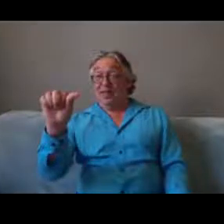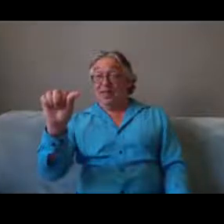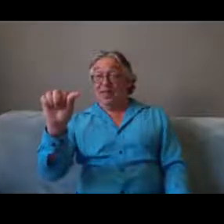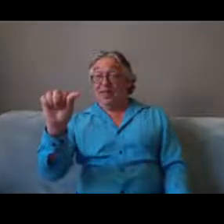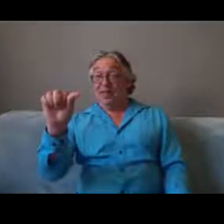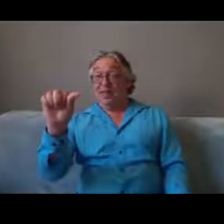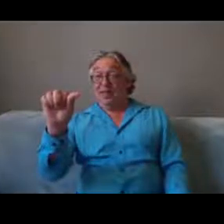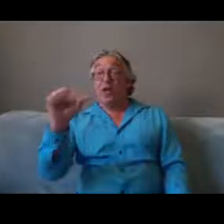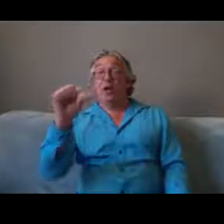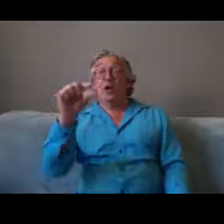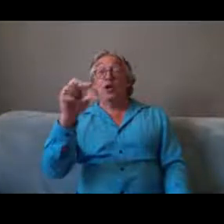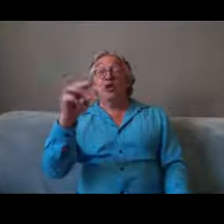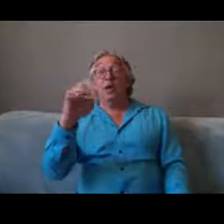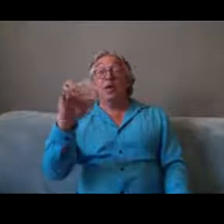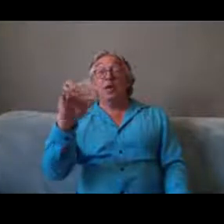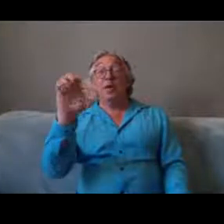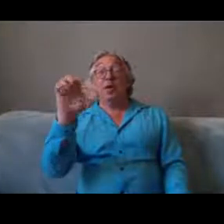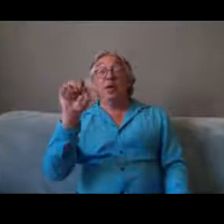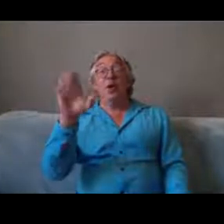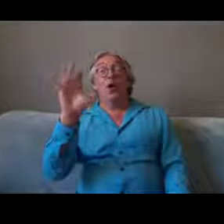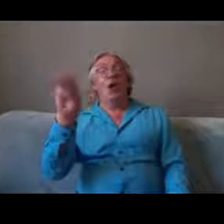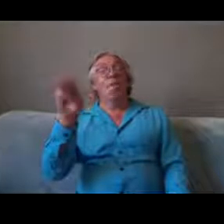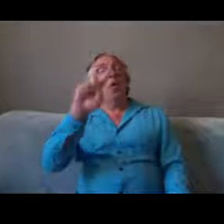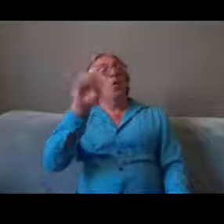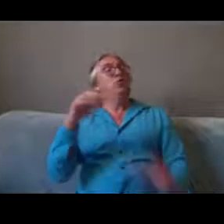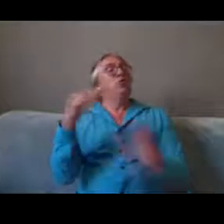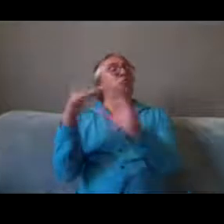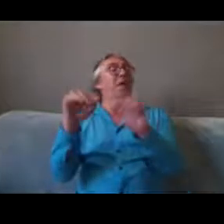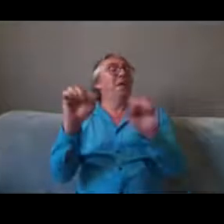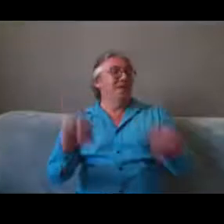in the handout section in the handout box.